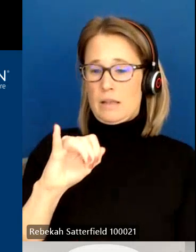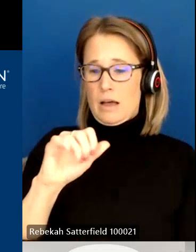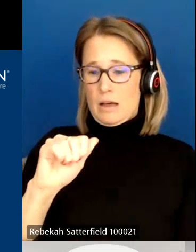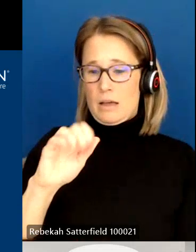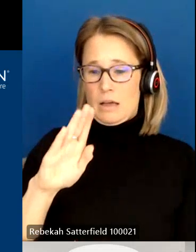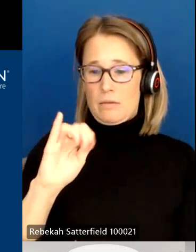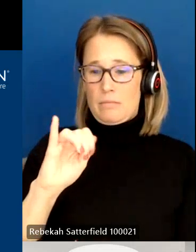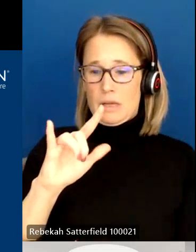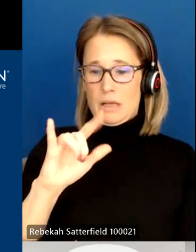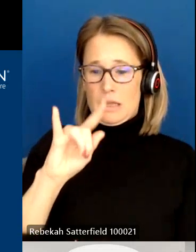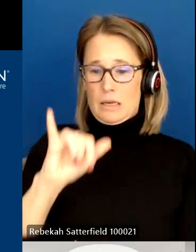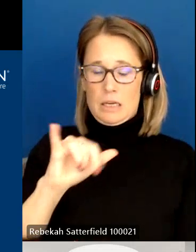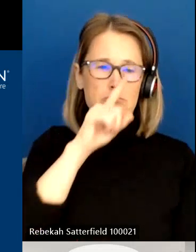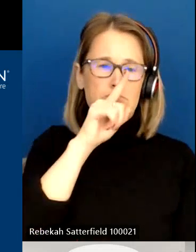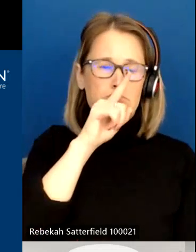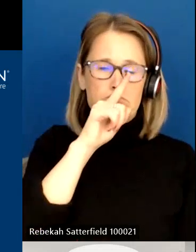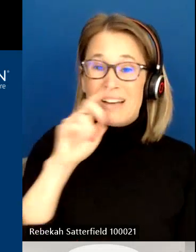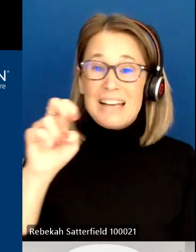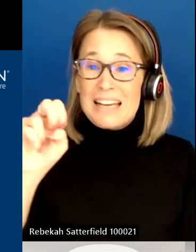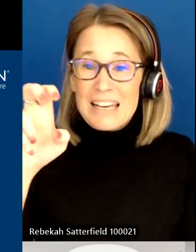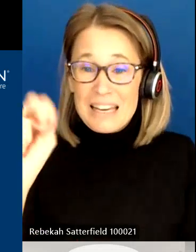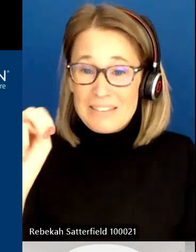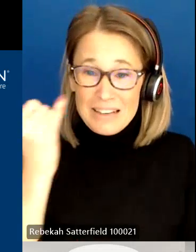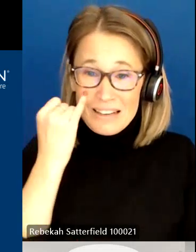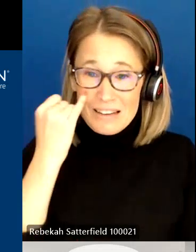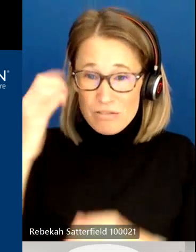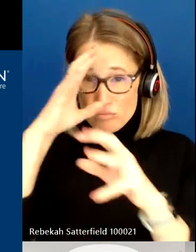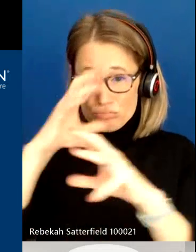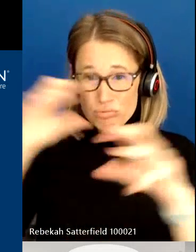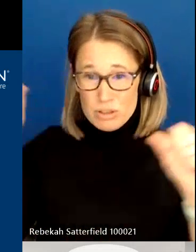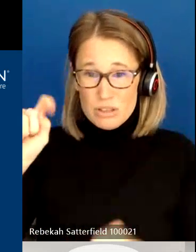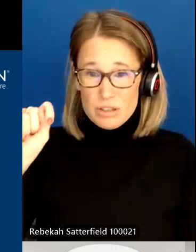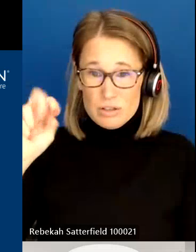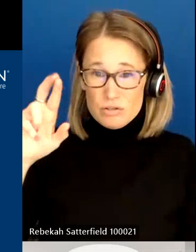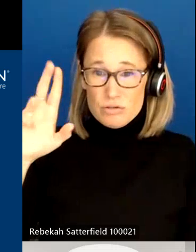Administration adopts this this is the policy that we like and we're going to enforce it's